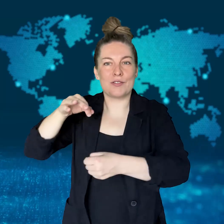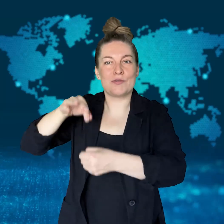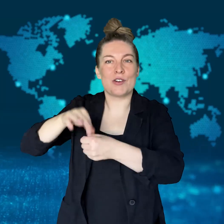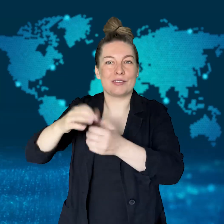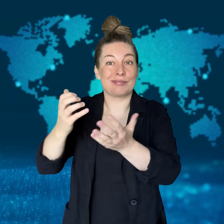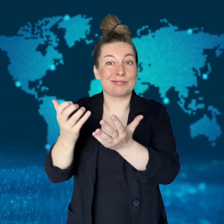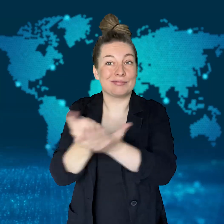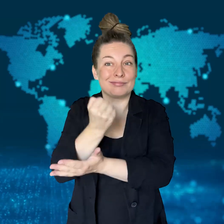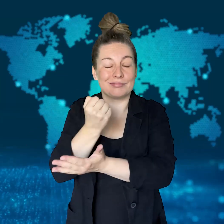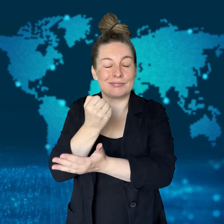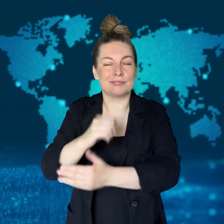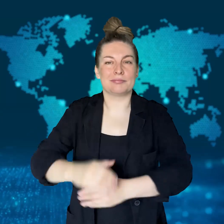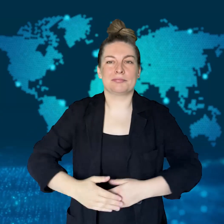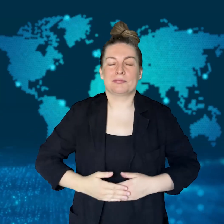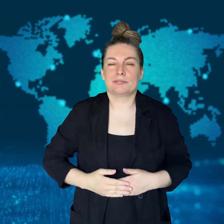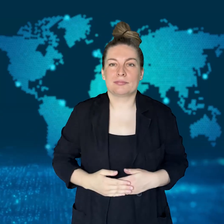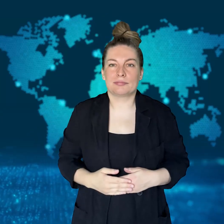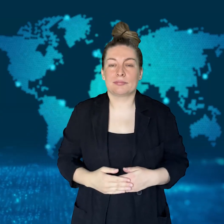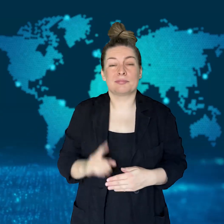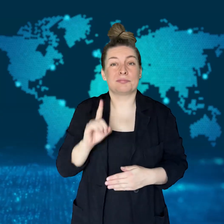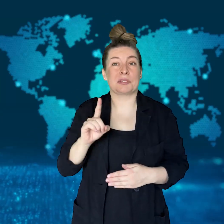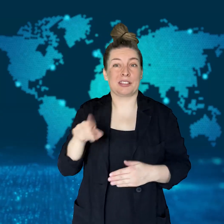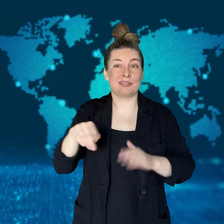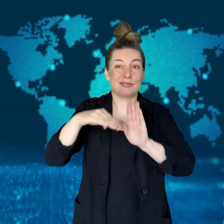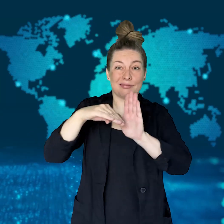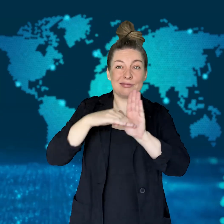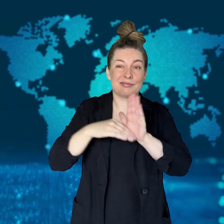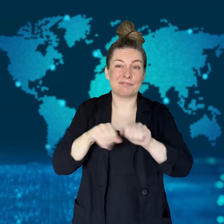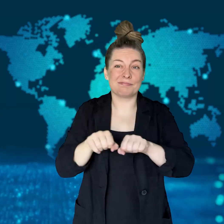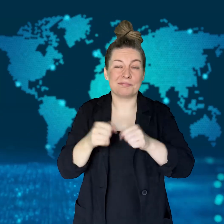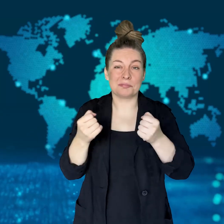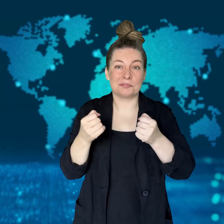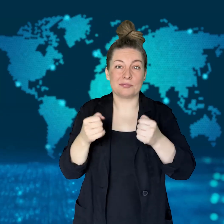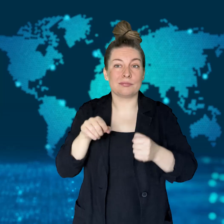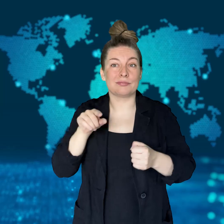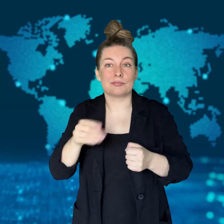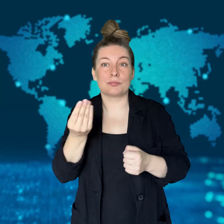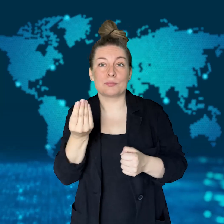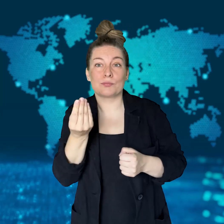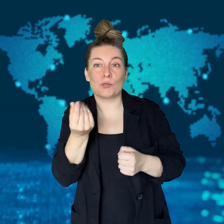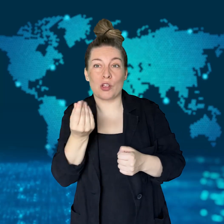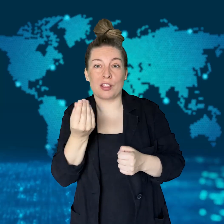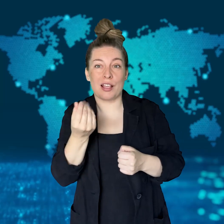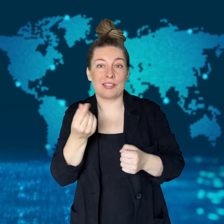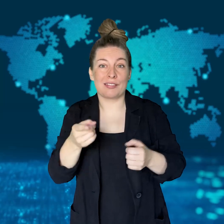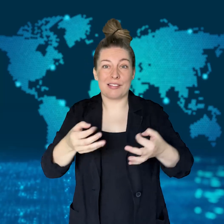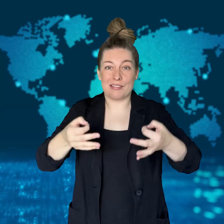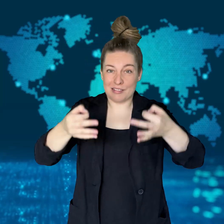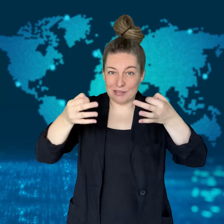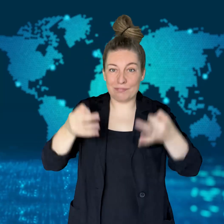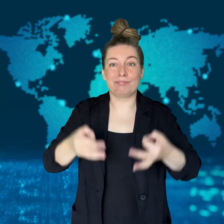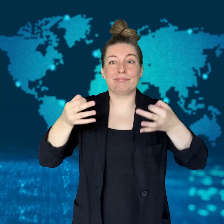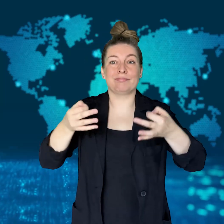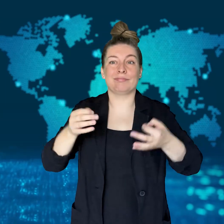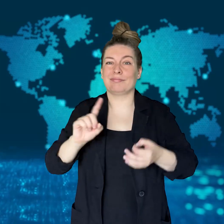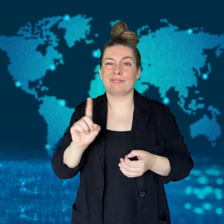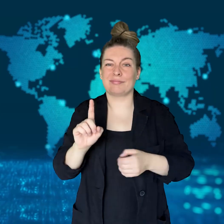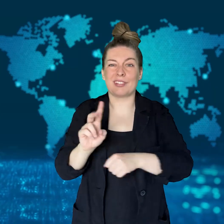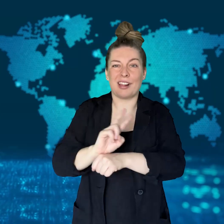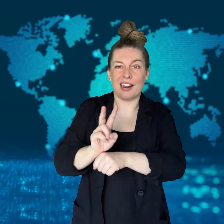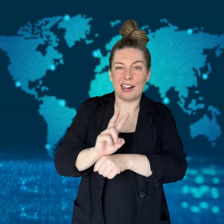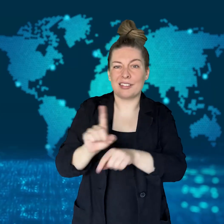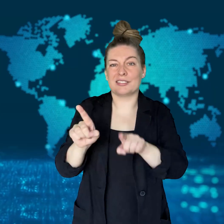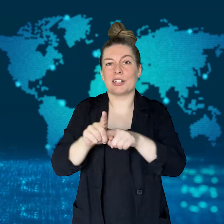Hush money is not in itself illegal, but falsifying business records is.